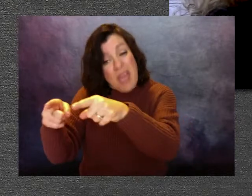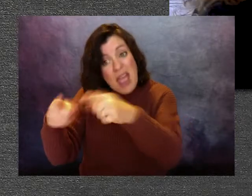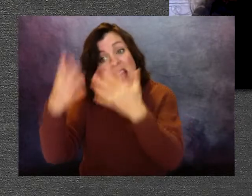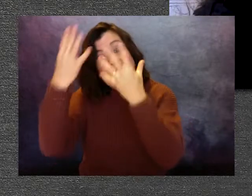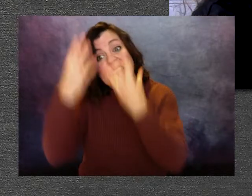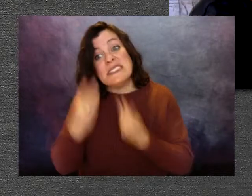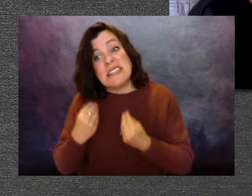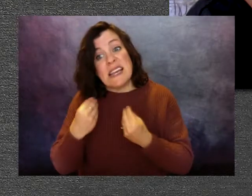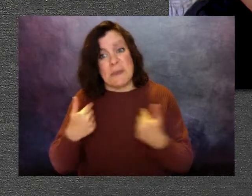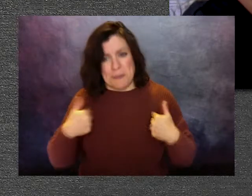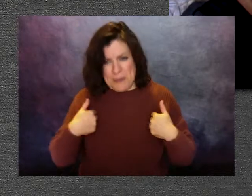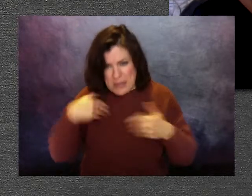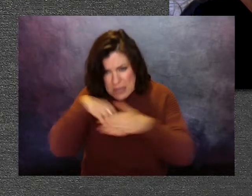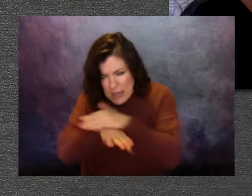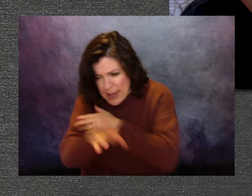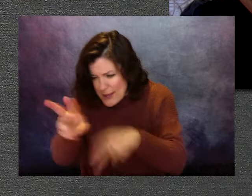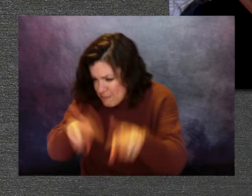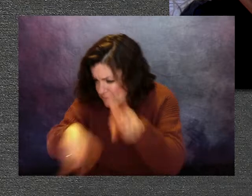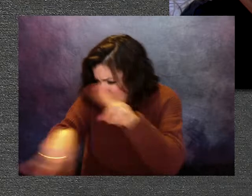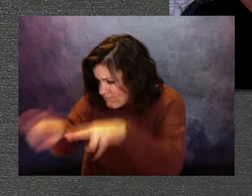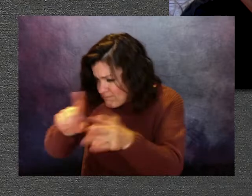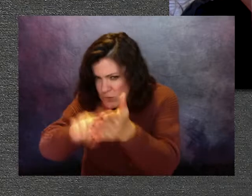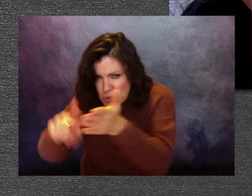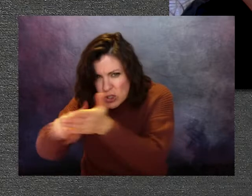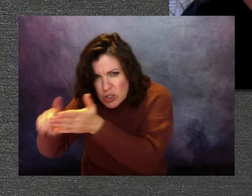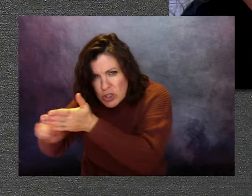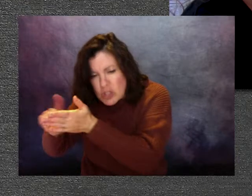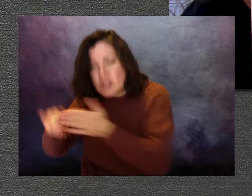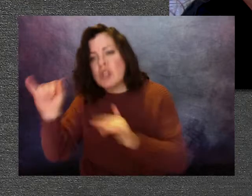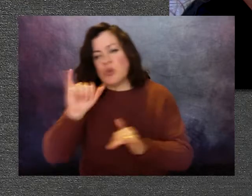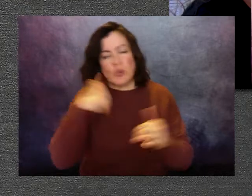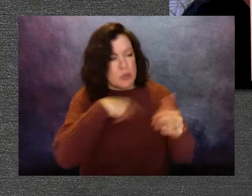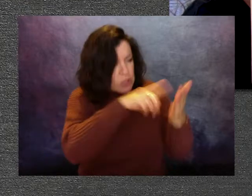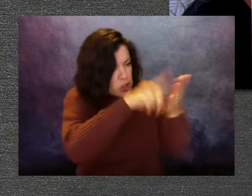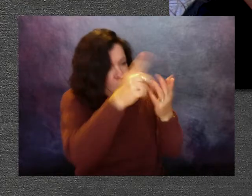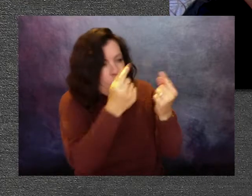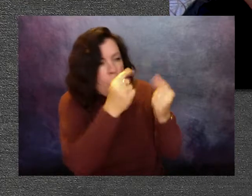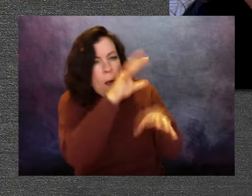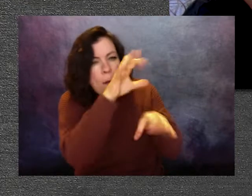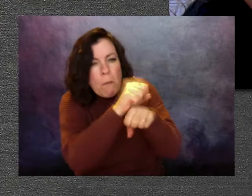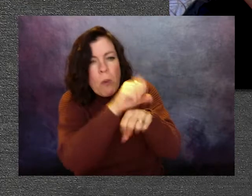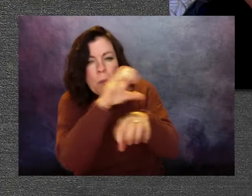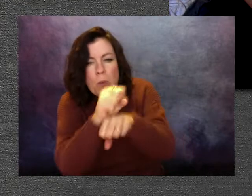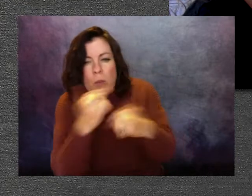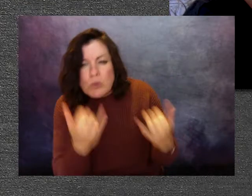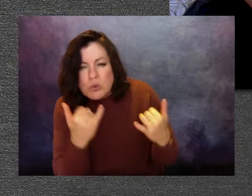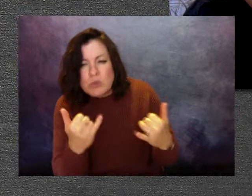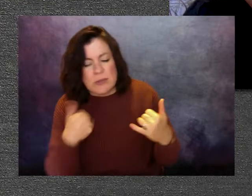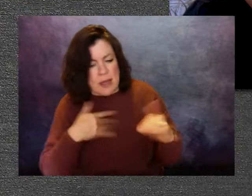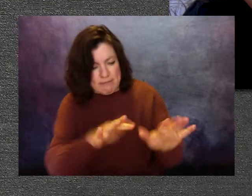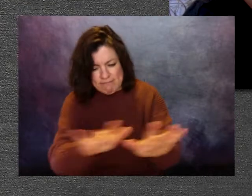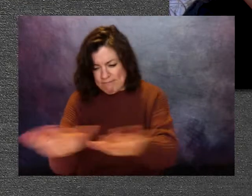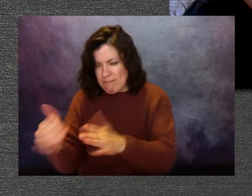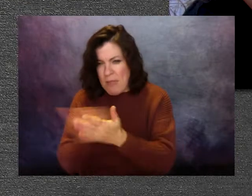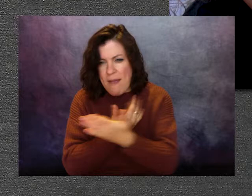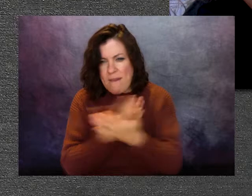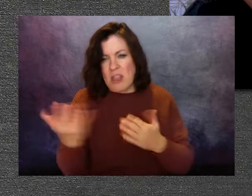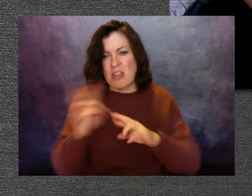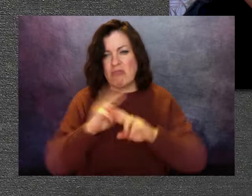everything needs to be ready, to use. I think they will be busy all day, so they need to be ready for a busy day.